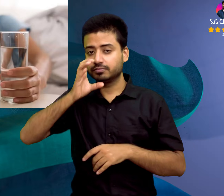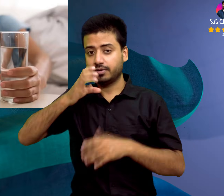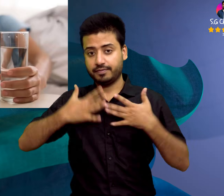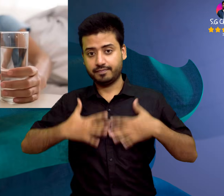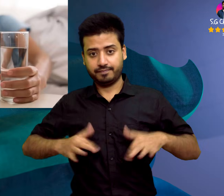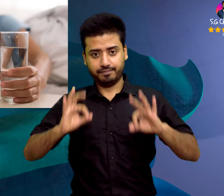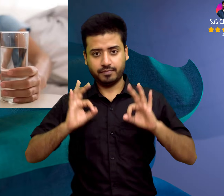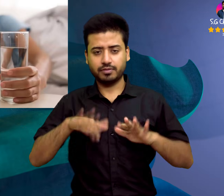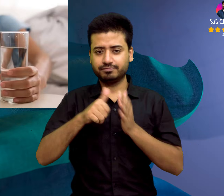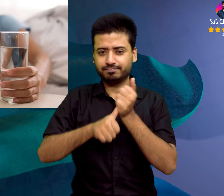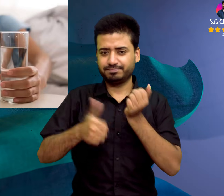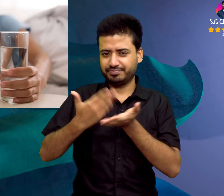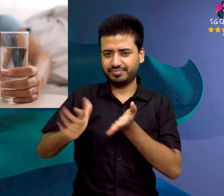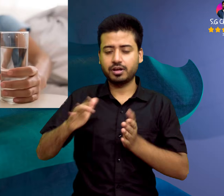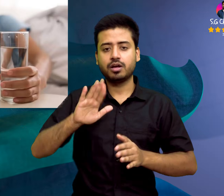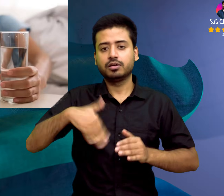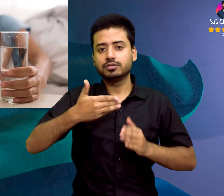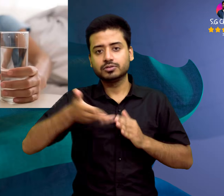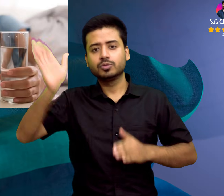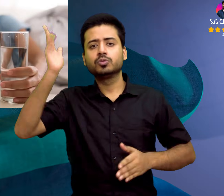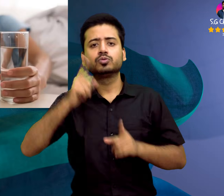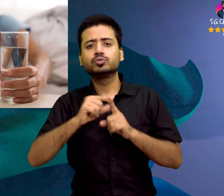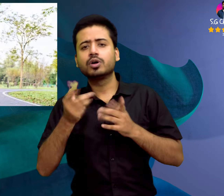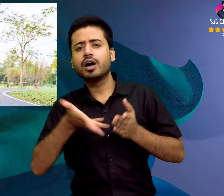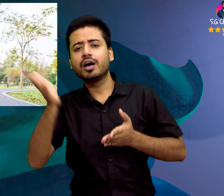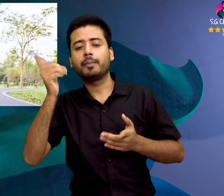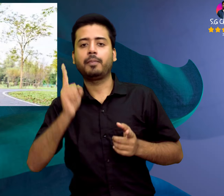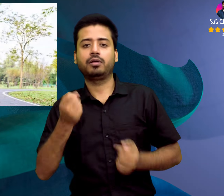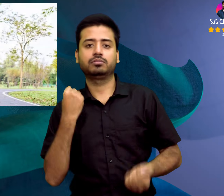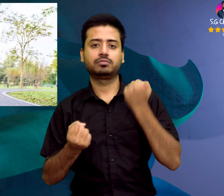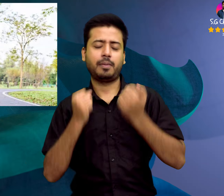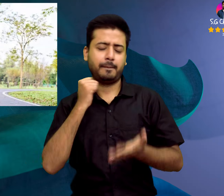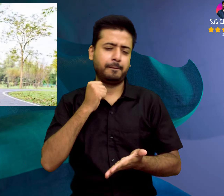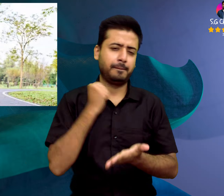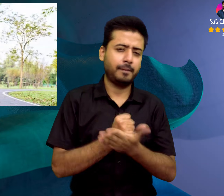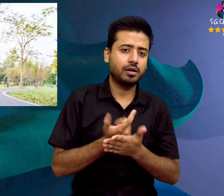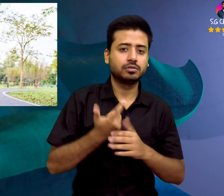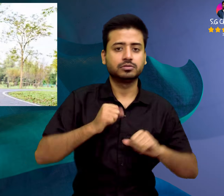Cooking methods fundamentally alter the chemical structure of macronutrients, which in turn